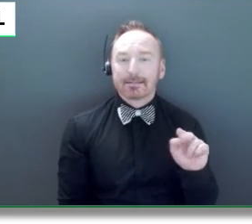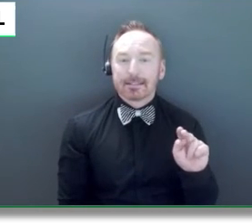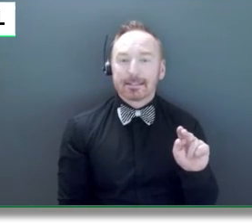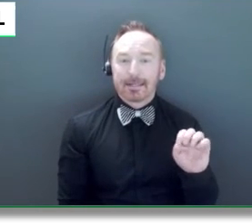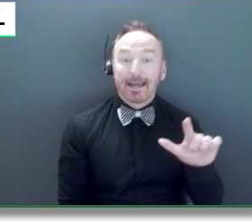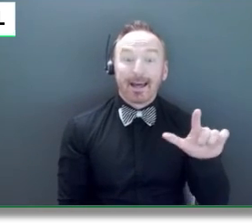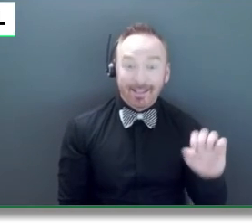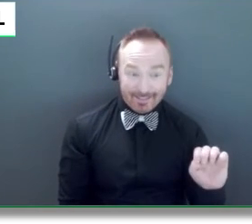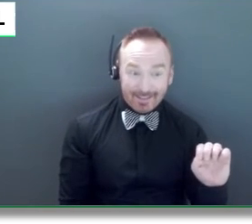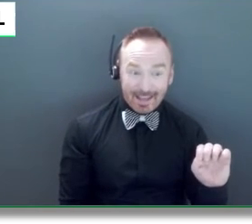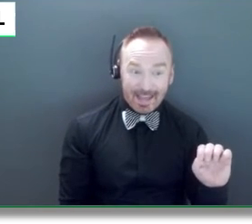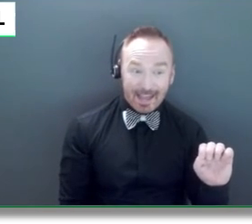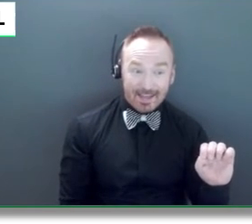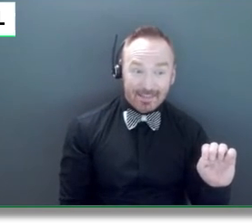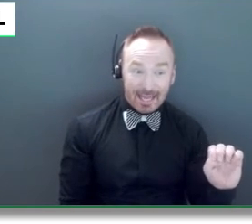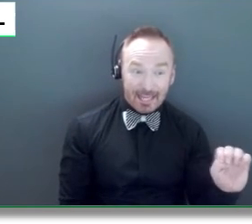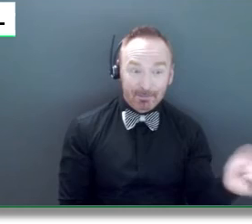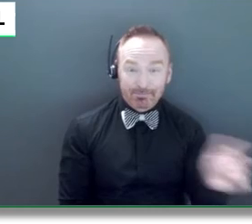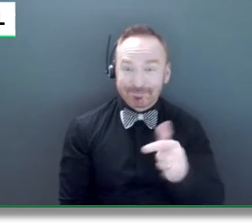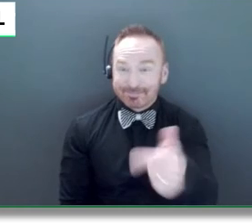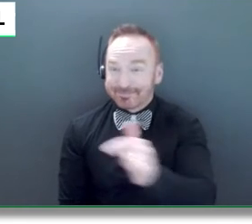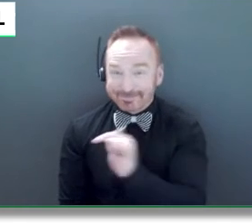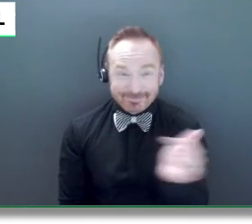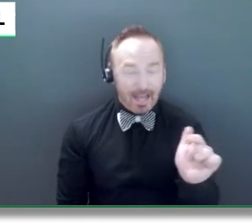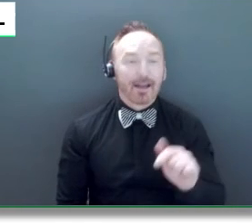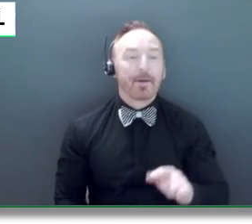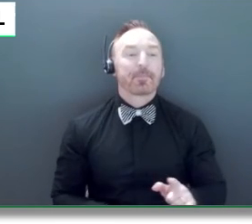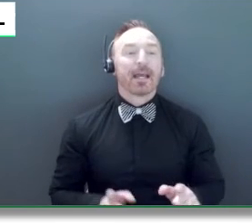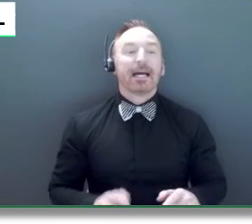I don't know in my dreams.